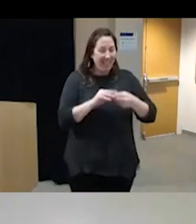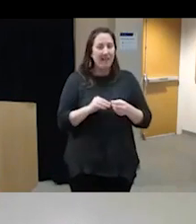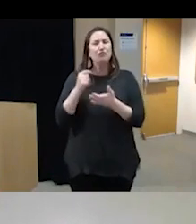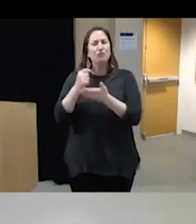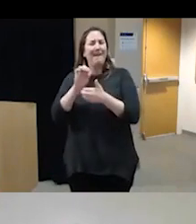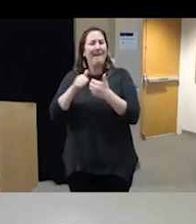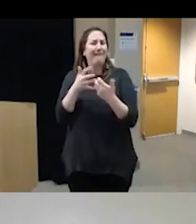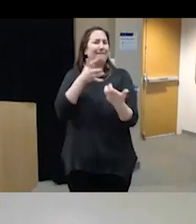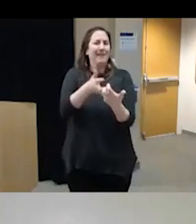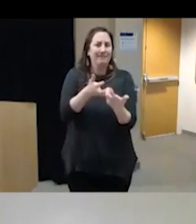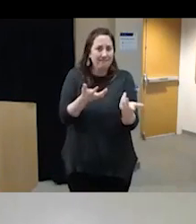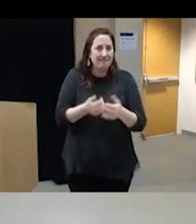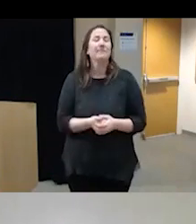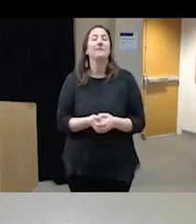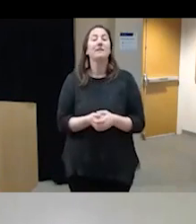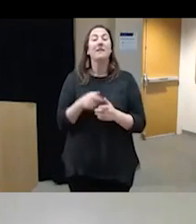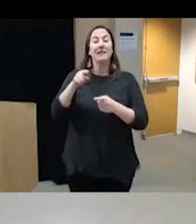This is from a paper where we try to put this together.